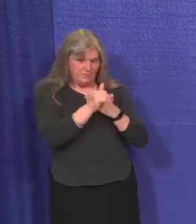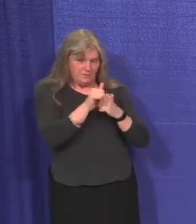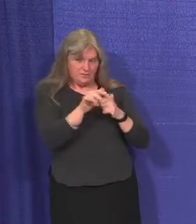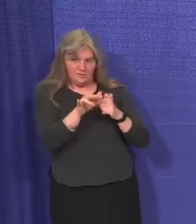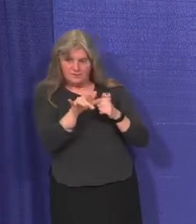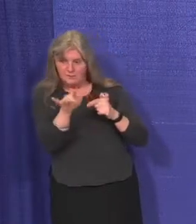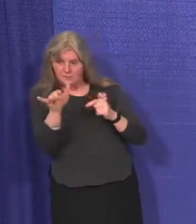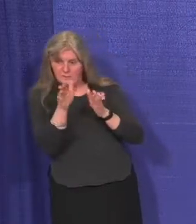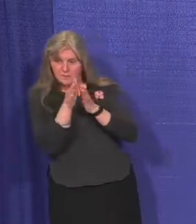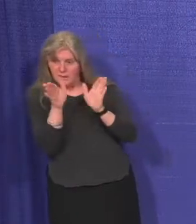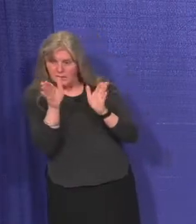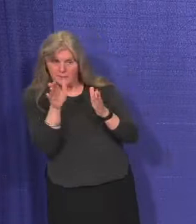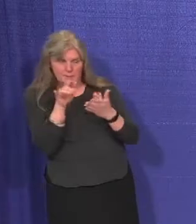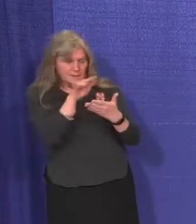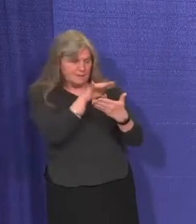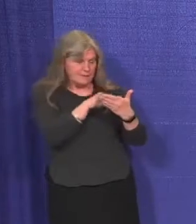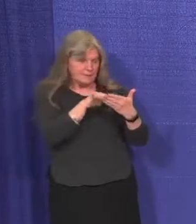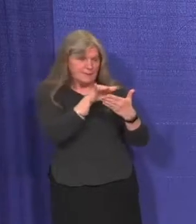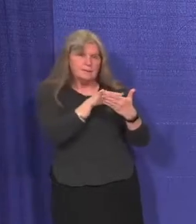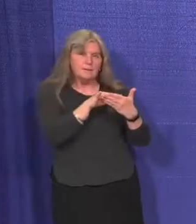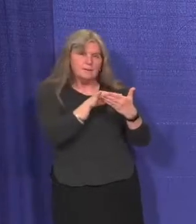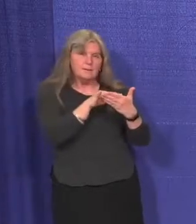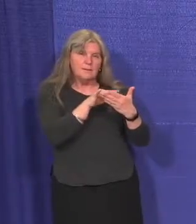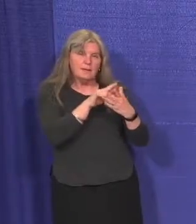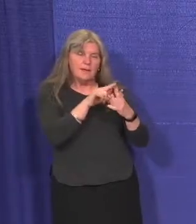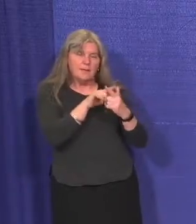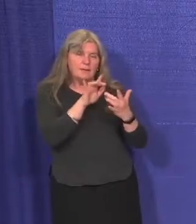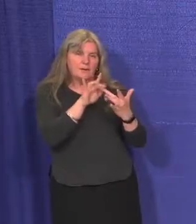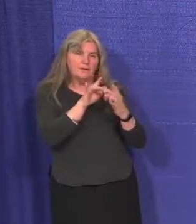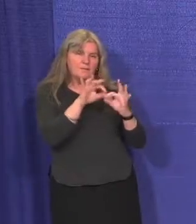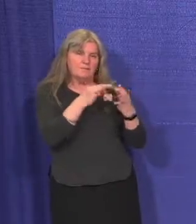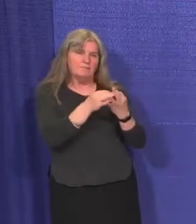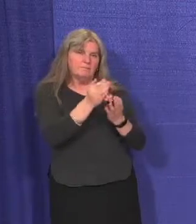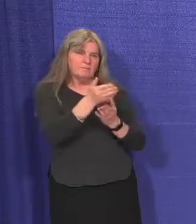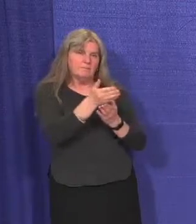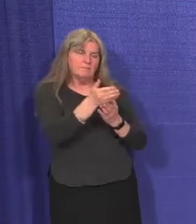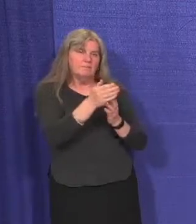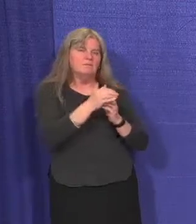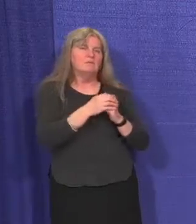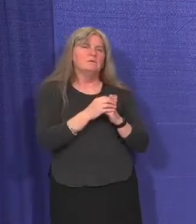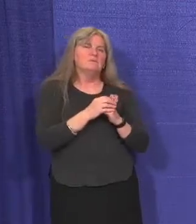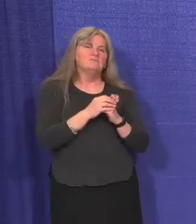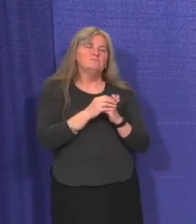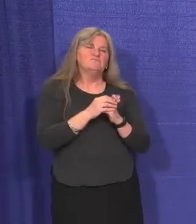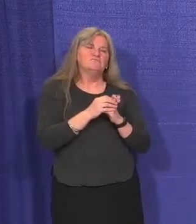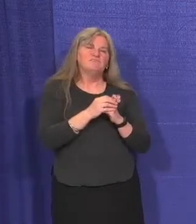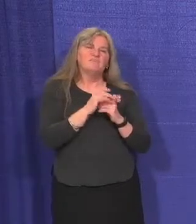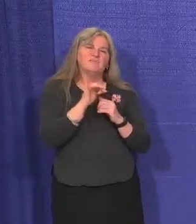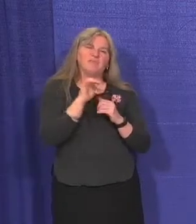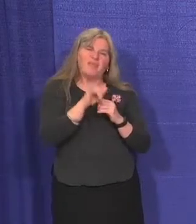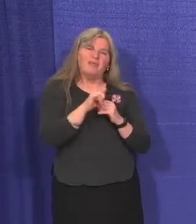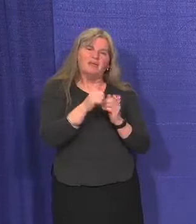with COVID infection which was in as timely as we could manage